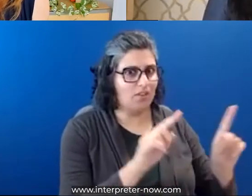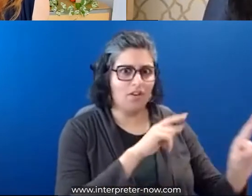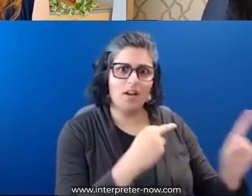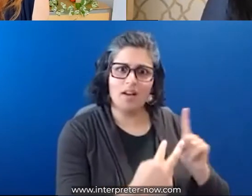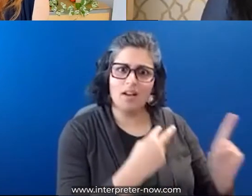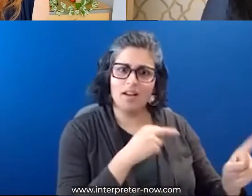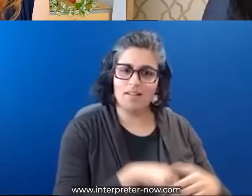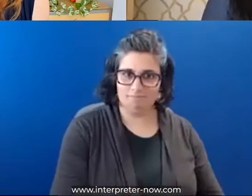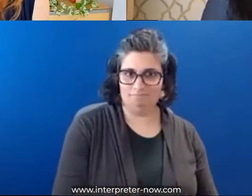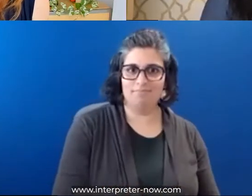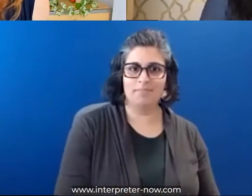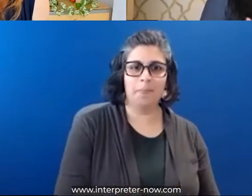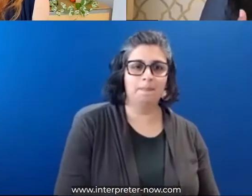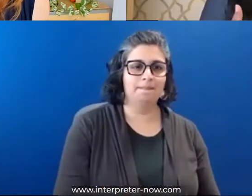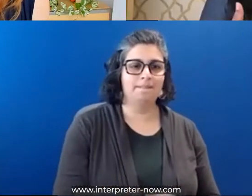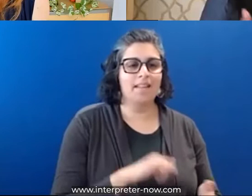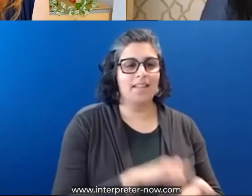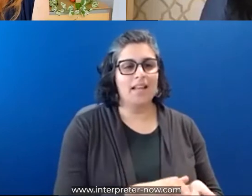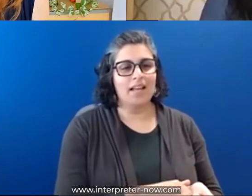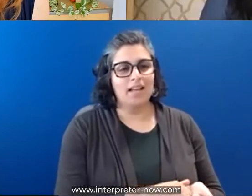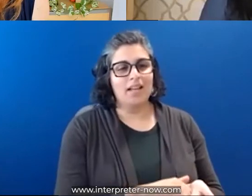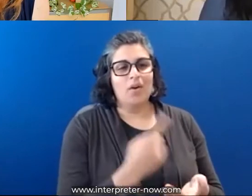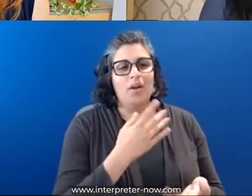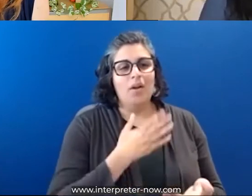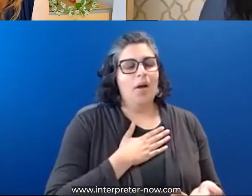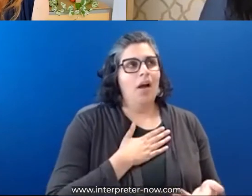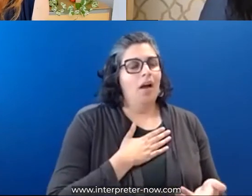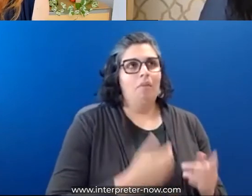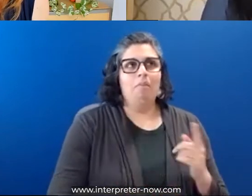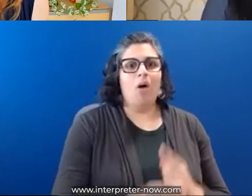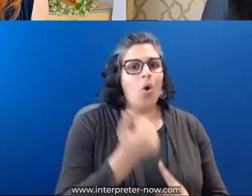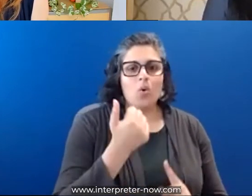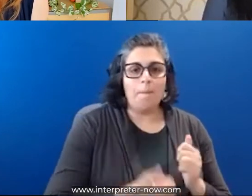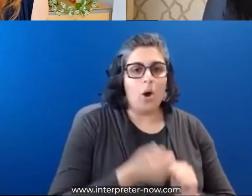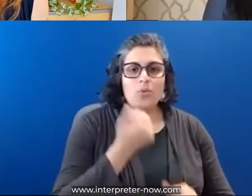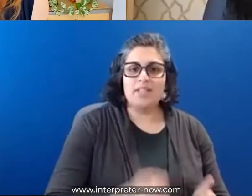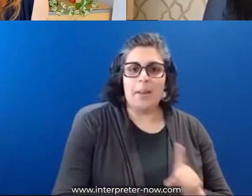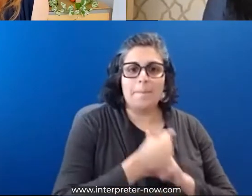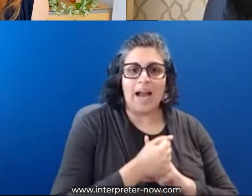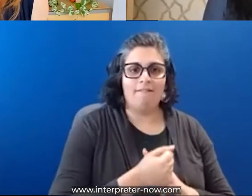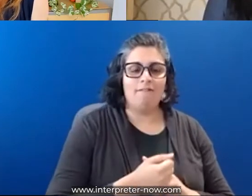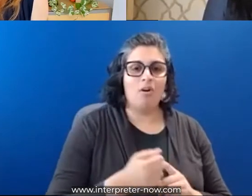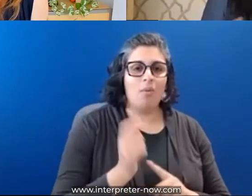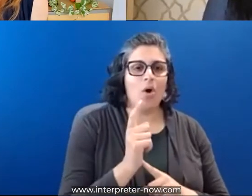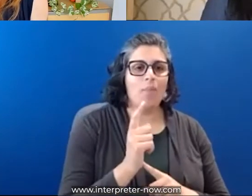I think of that as one of my formative moments. I don't know that right then I changed how I was doing activism, but it really sticks